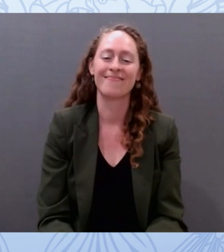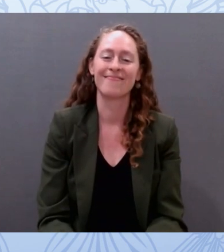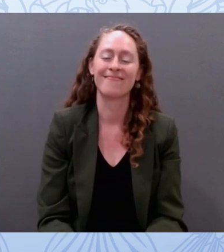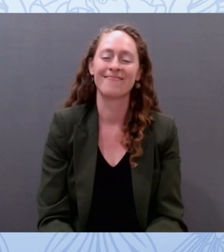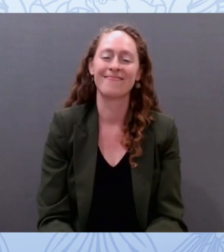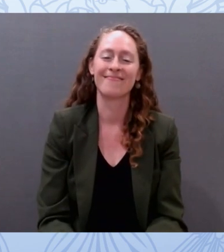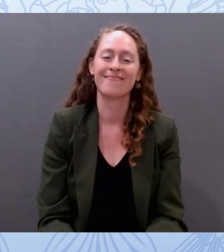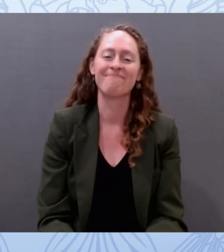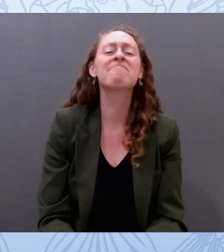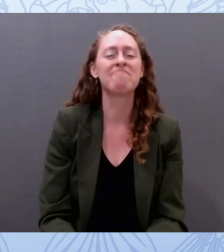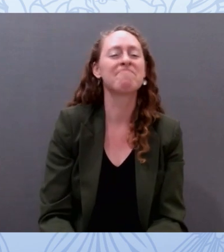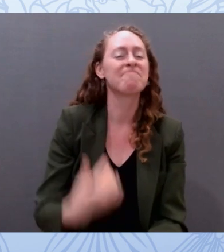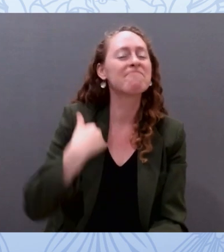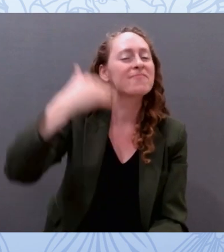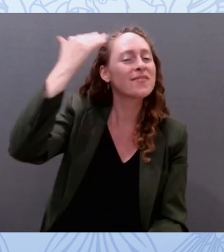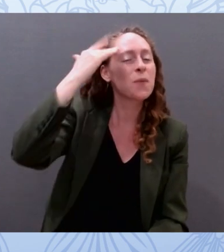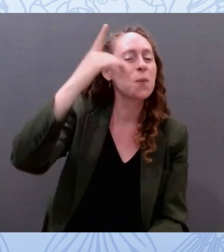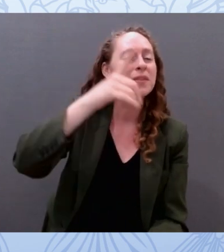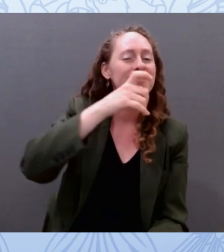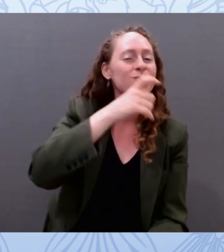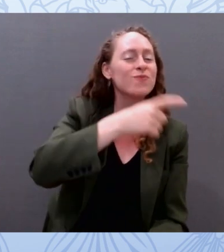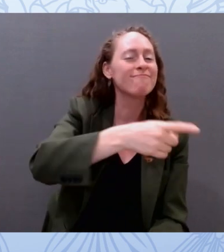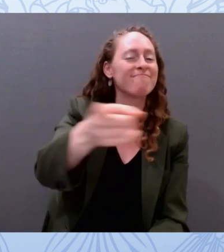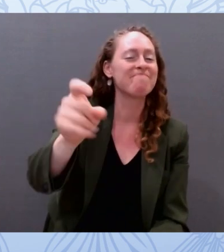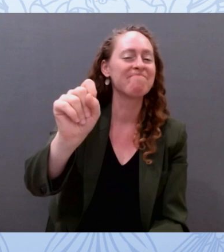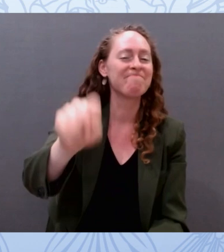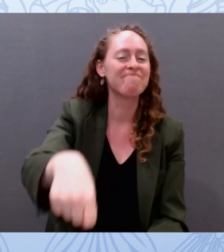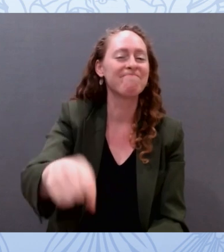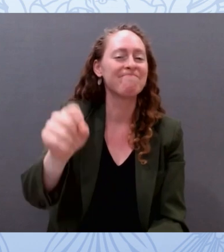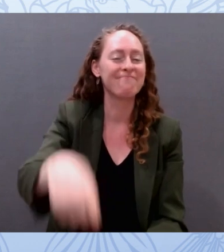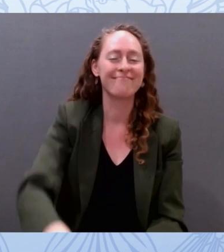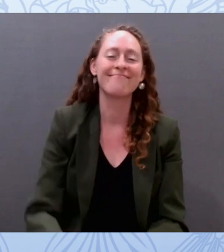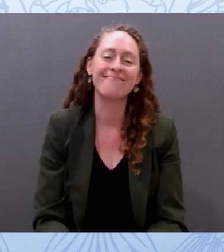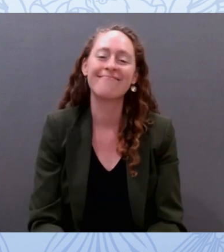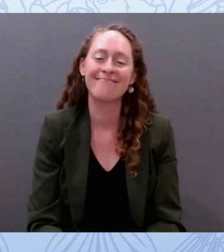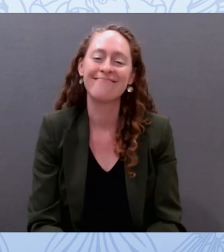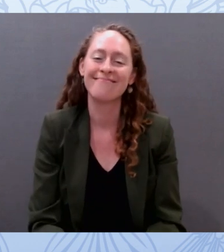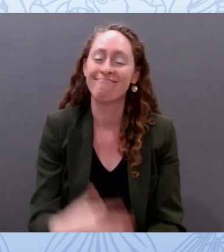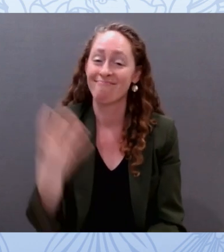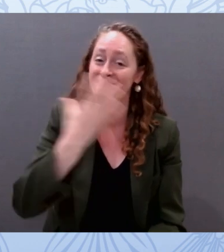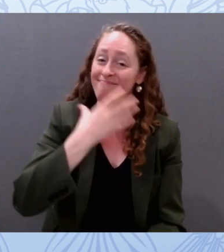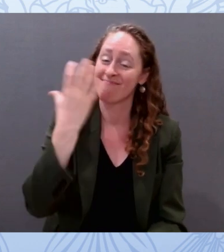and you astonish me with your grit and your determination.